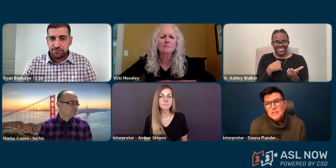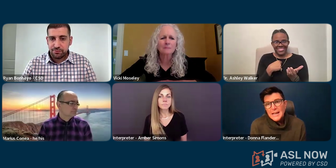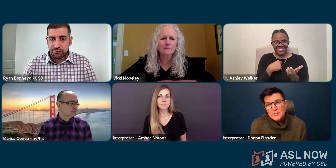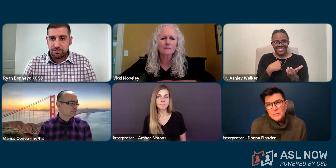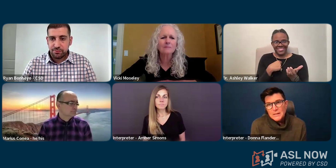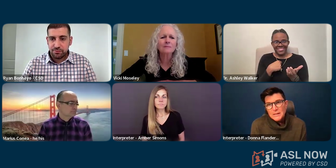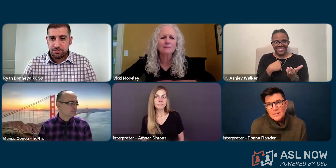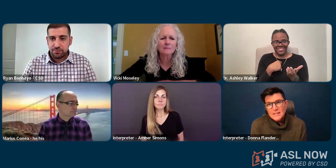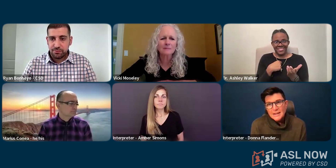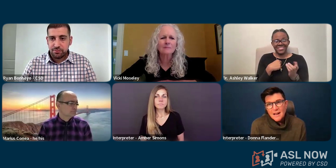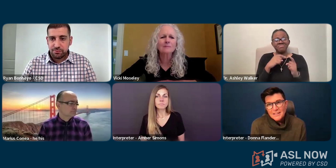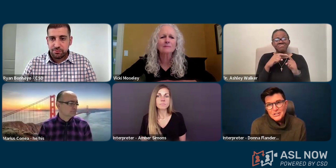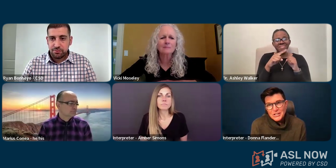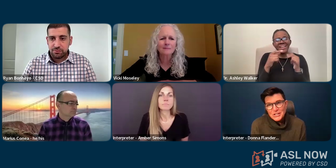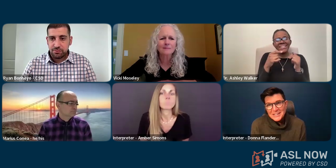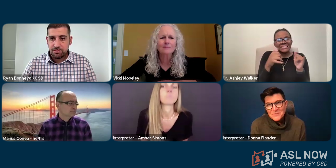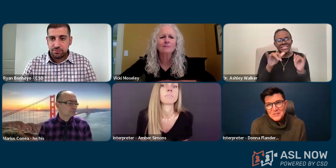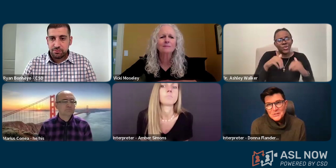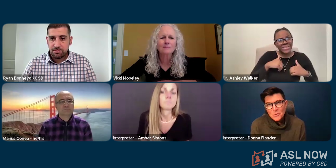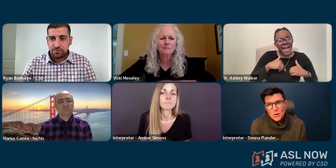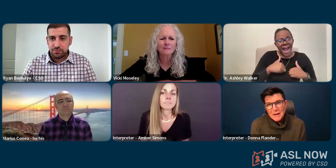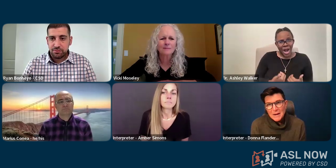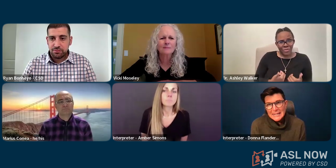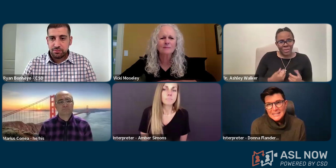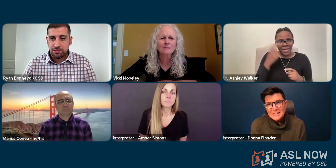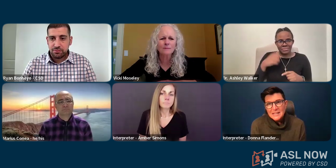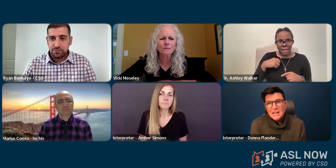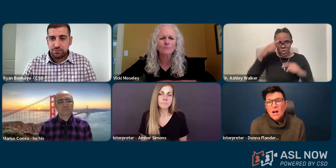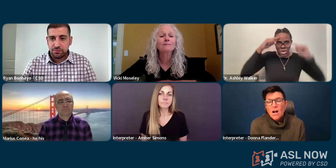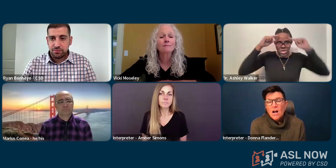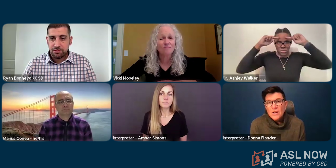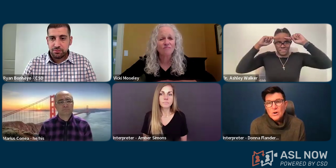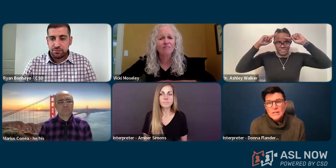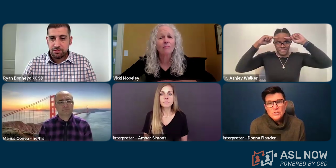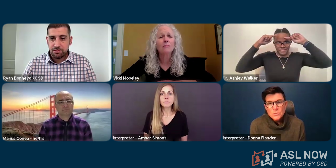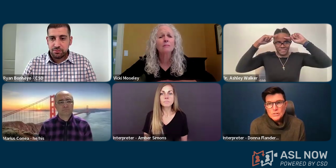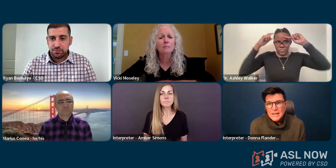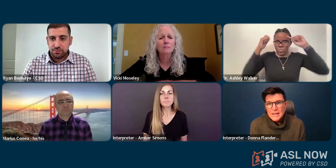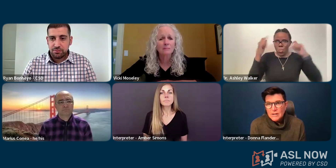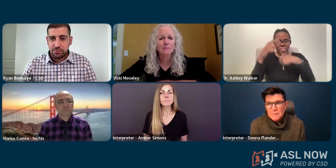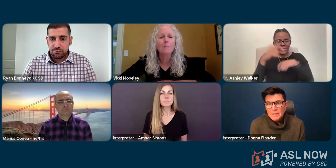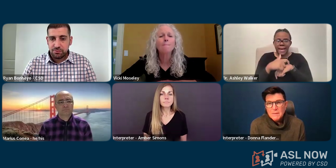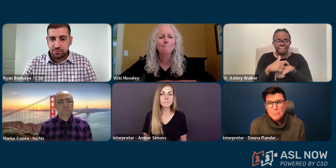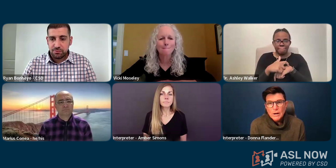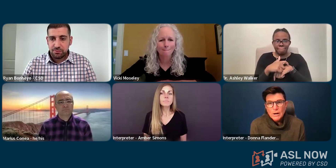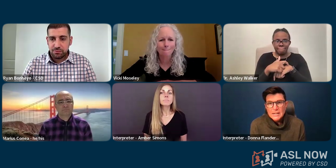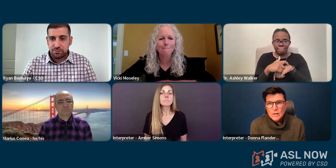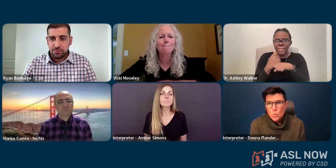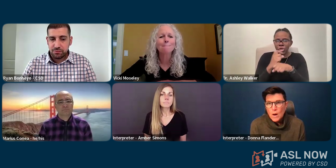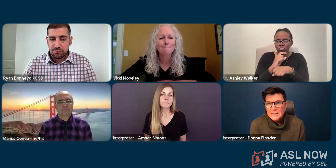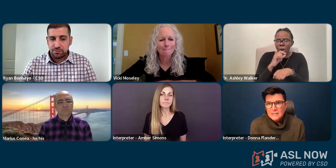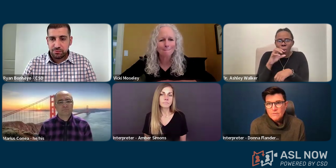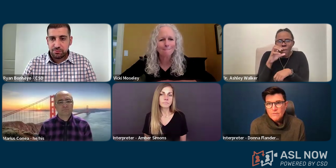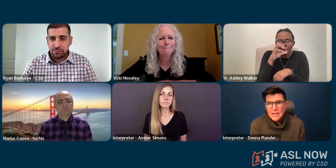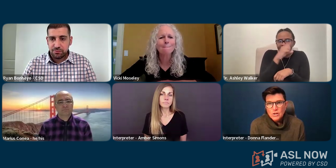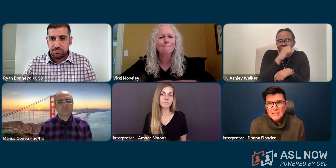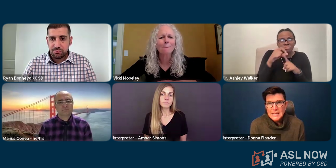learned how to depend on technology to support my needs, although it's super tiring because my brain is going twice as fast